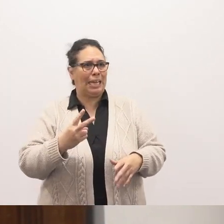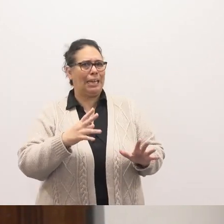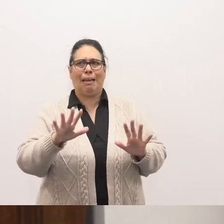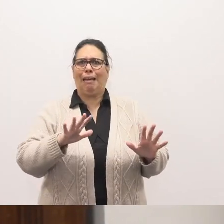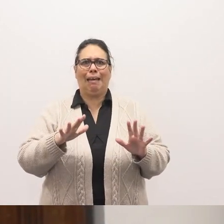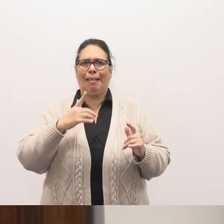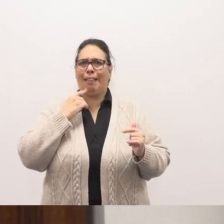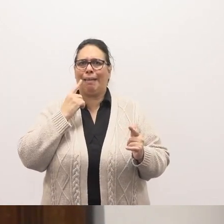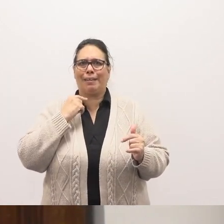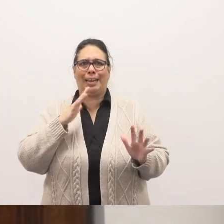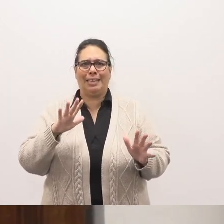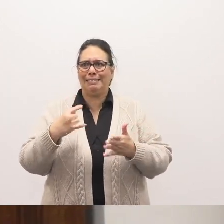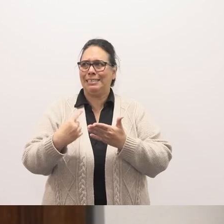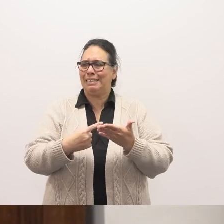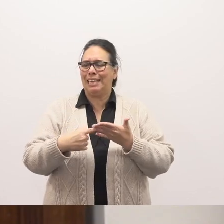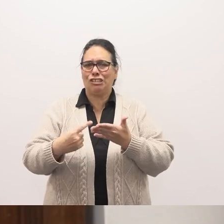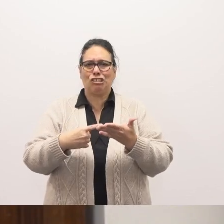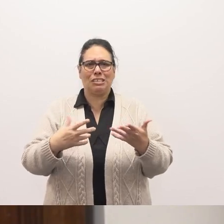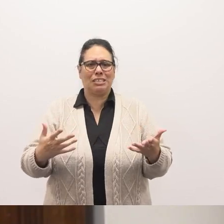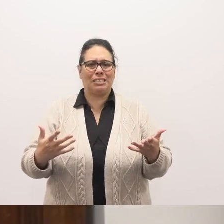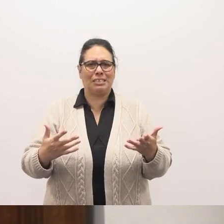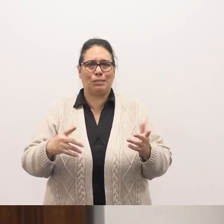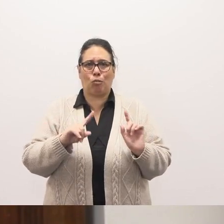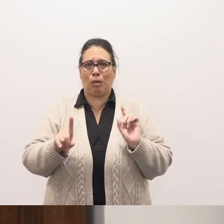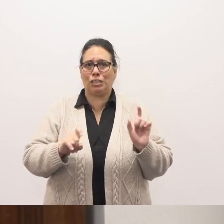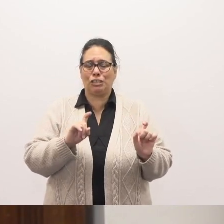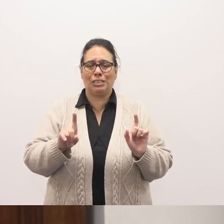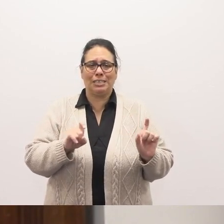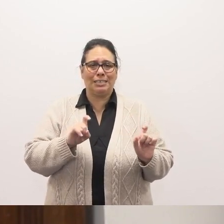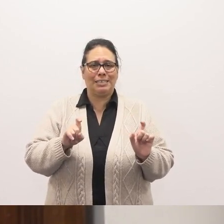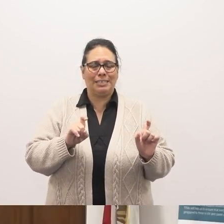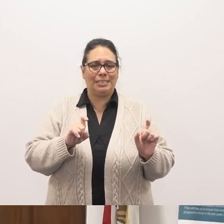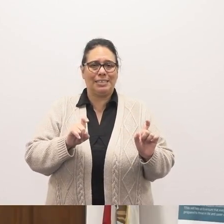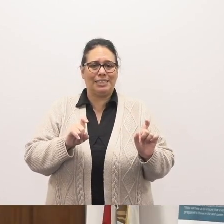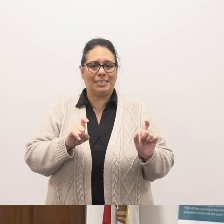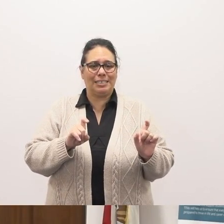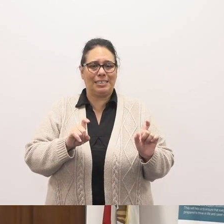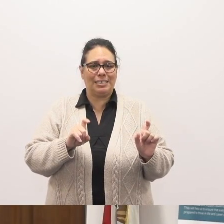Discussion, we have questions on the second part?